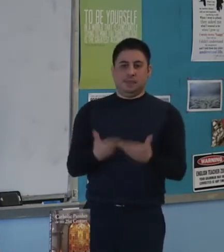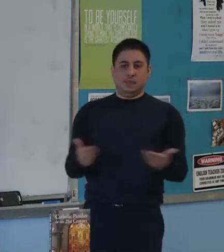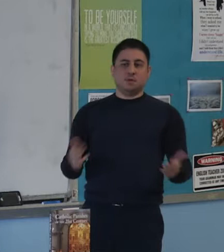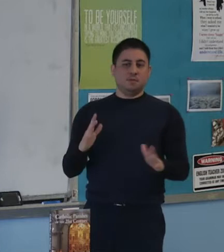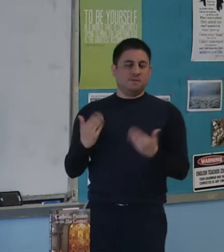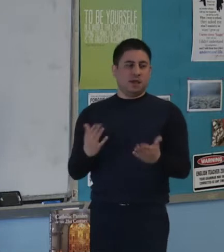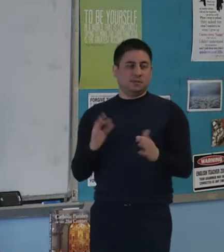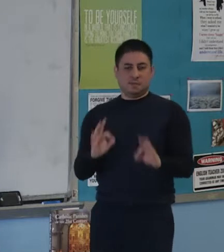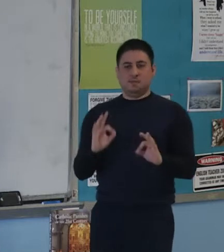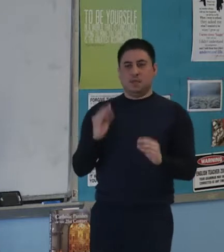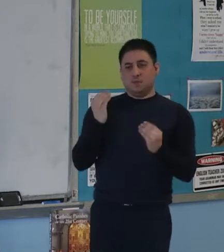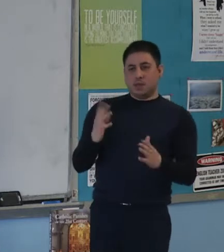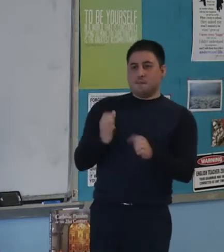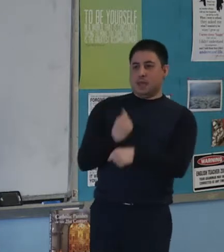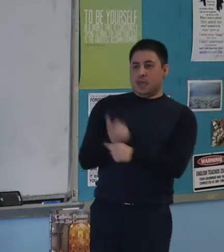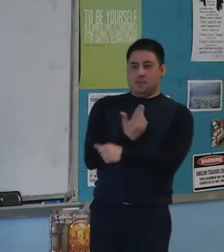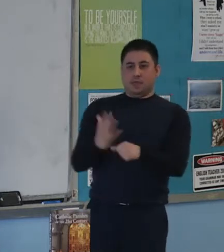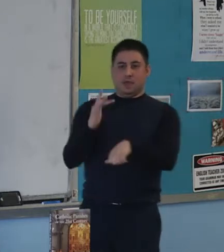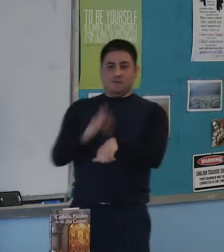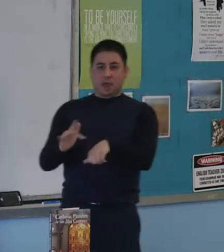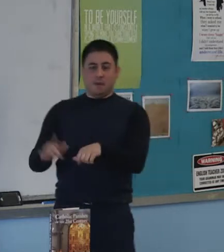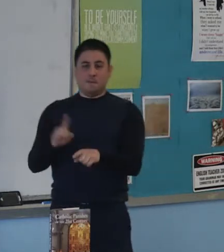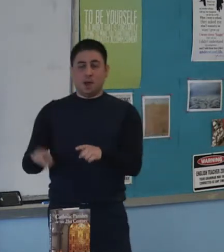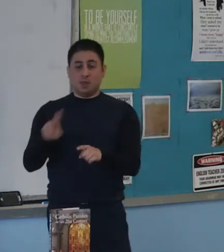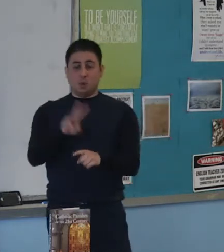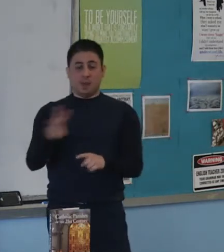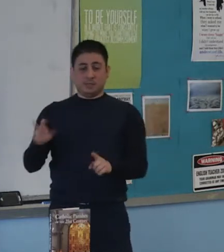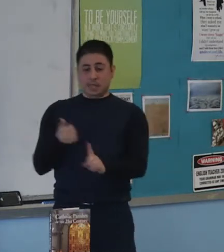information, they're making it available, but is the website itself or some of those